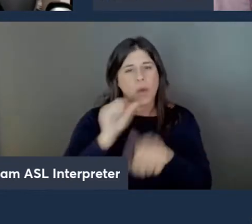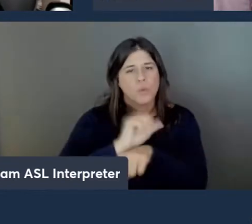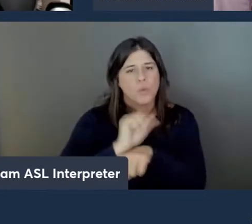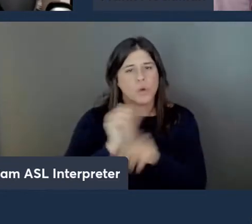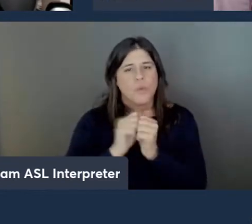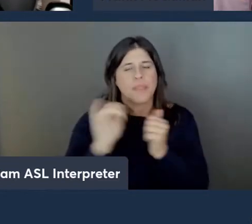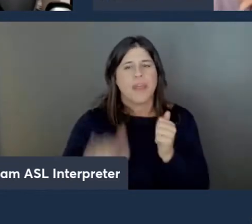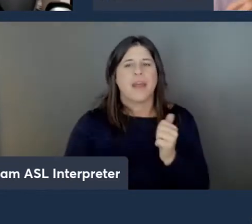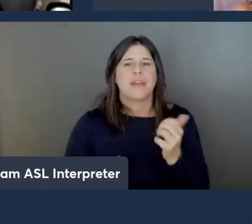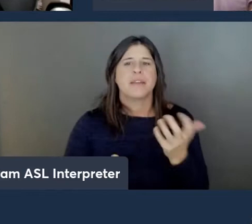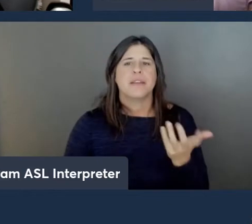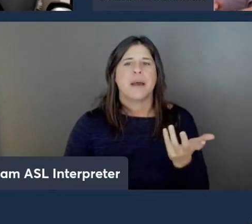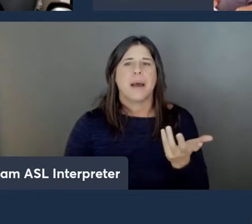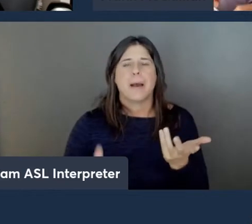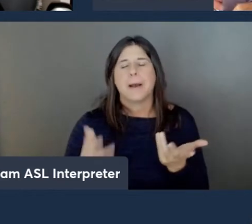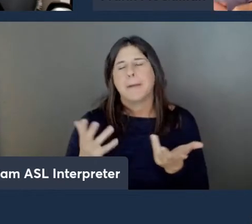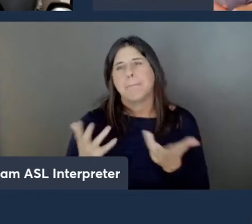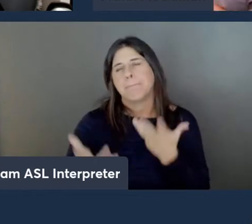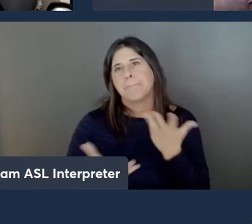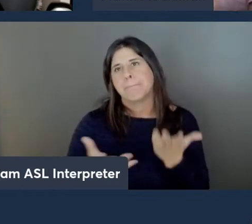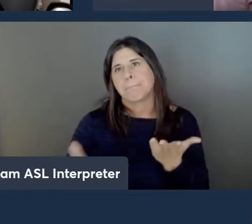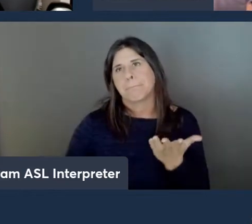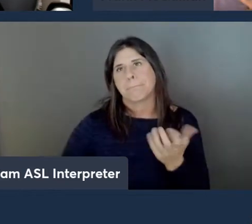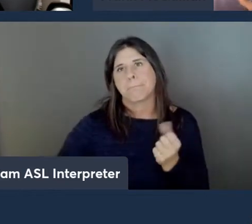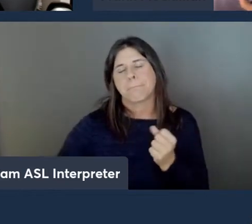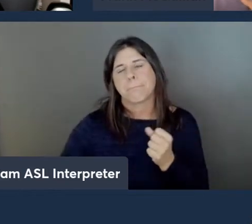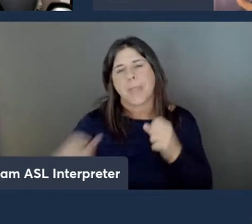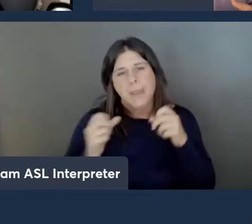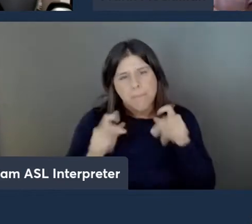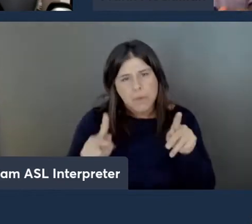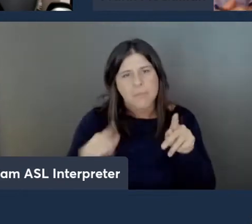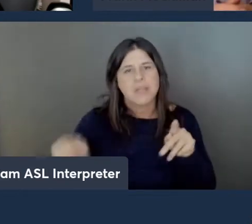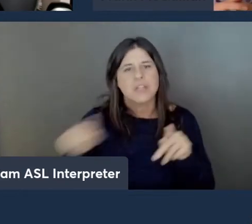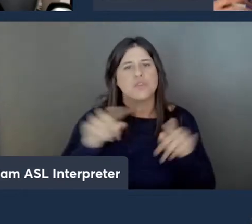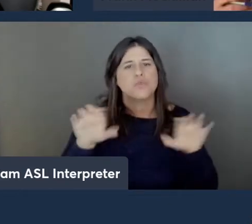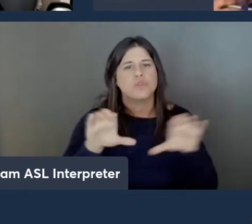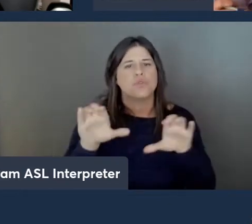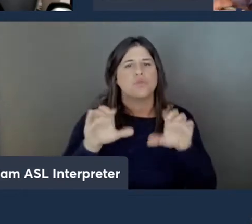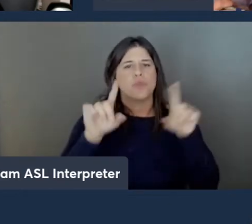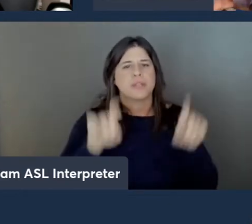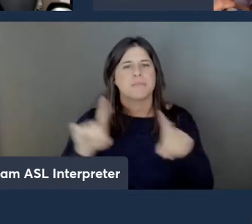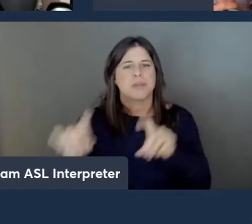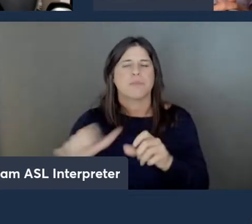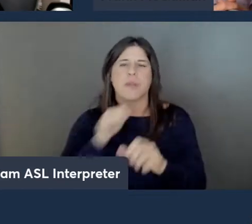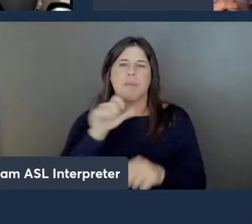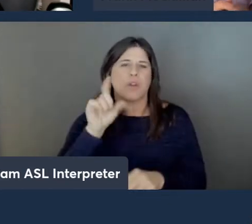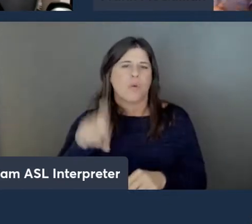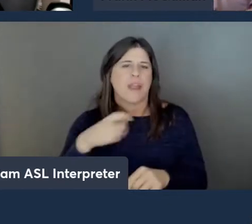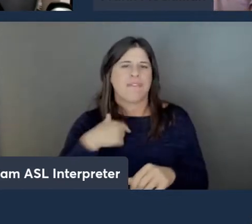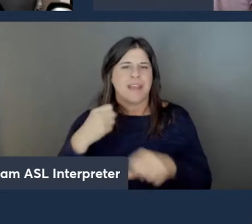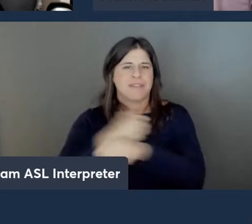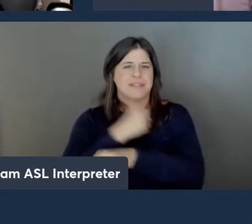is that it allows you to do extra experimentation without having statistical knowledge.